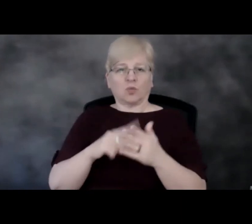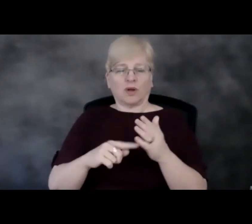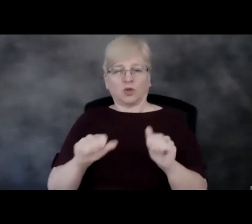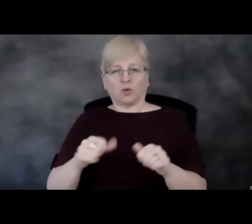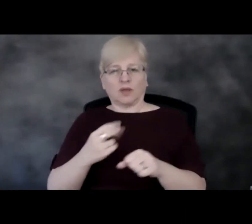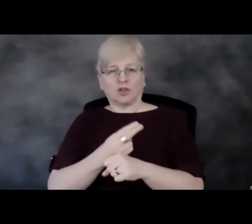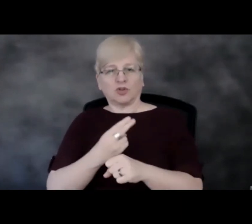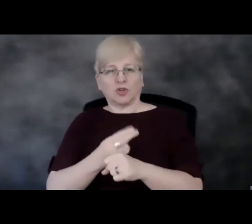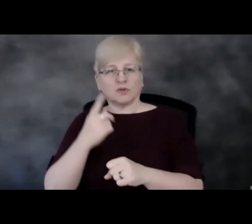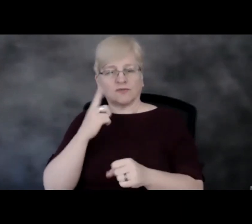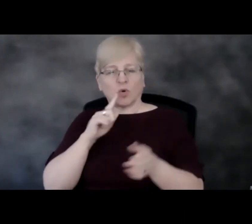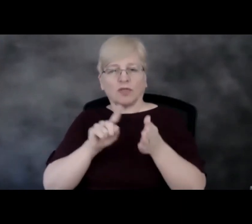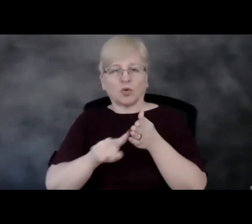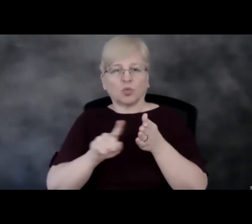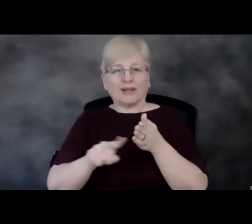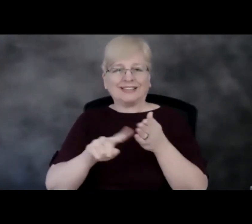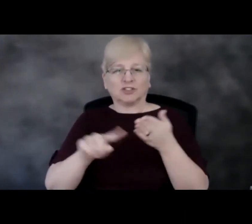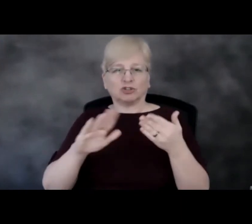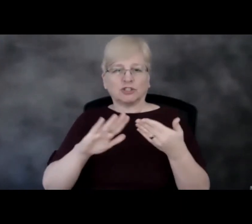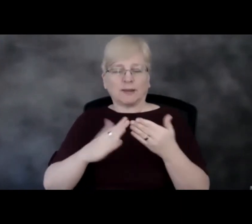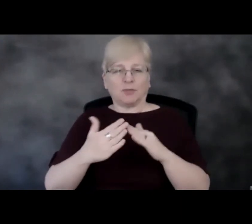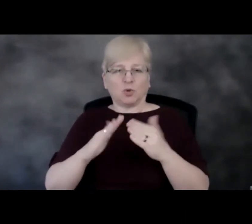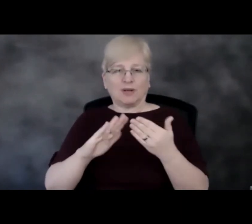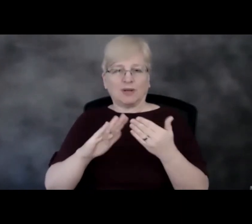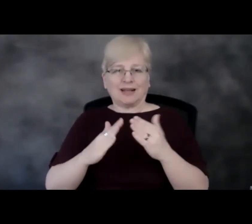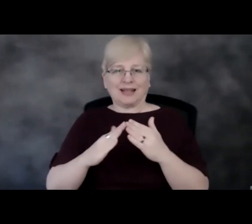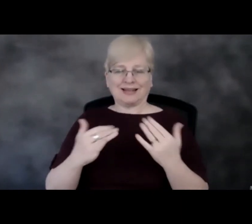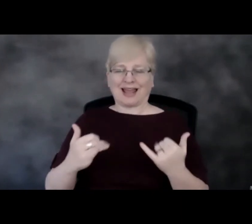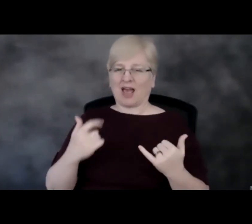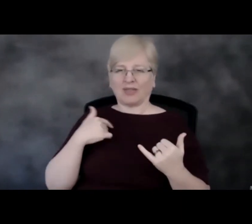research community 17:38:15 in these early versions of the knowledge